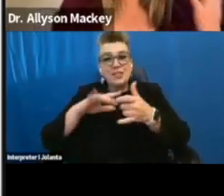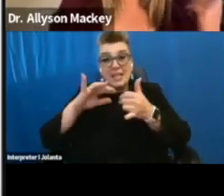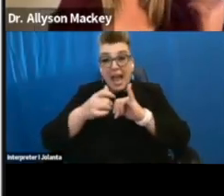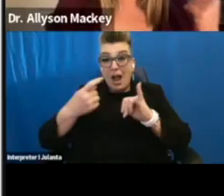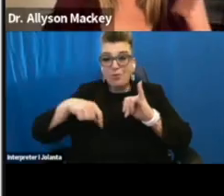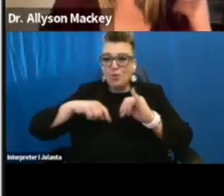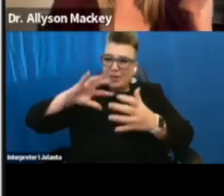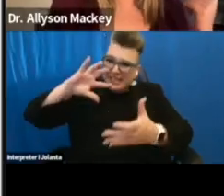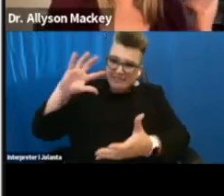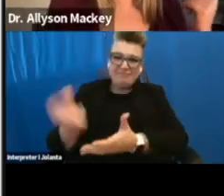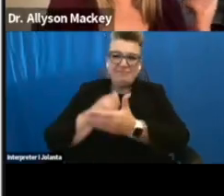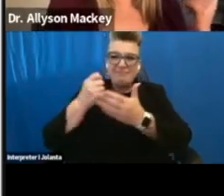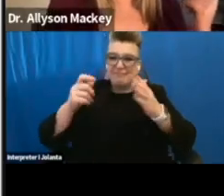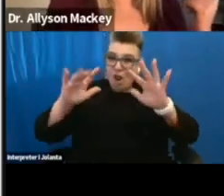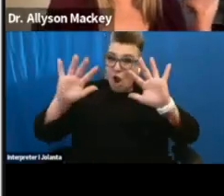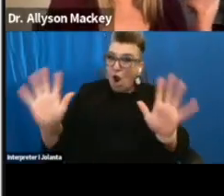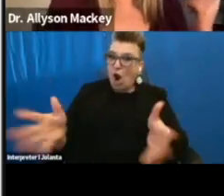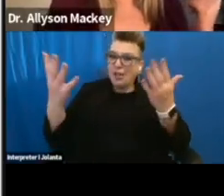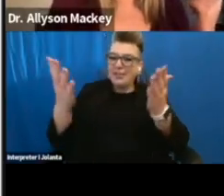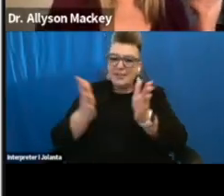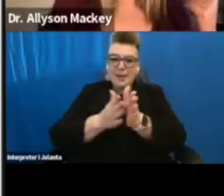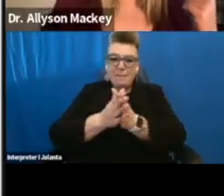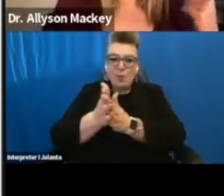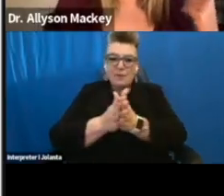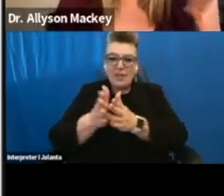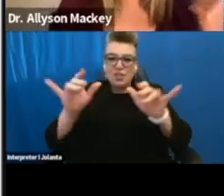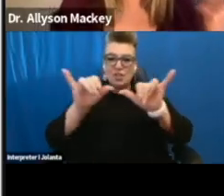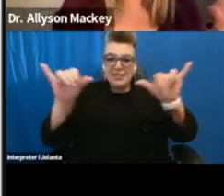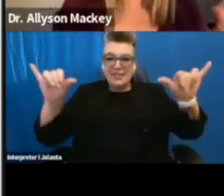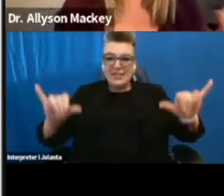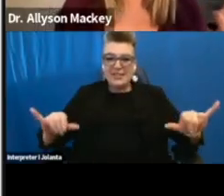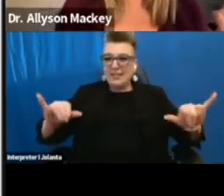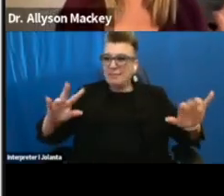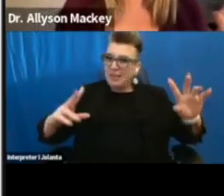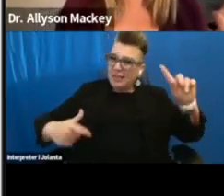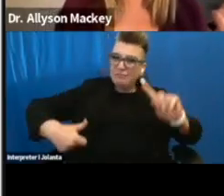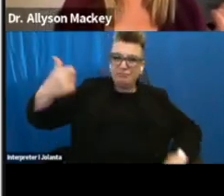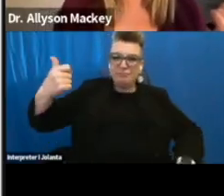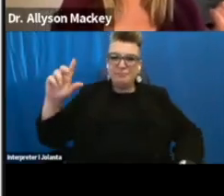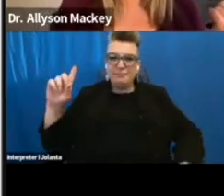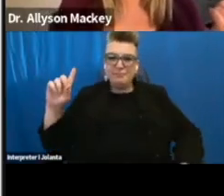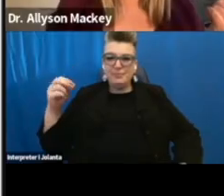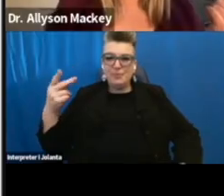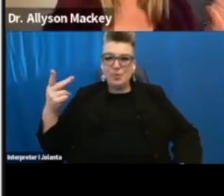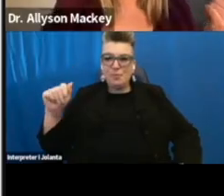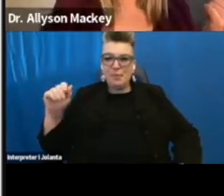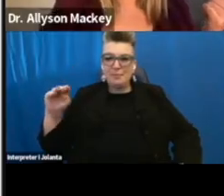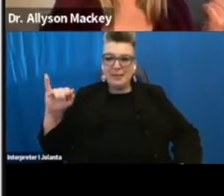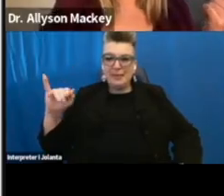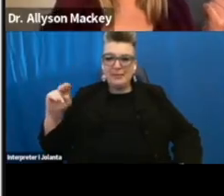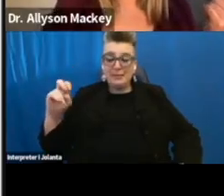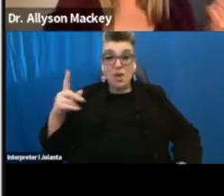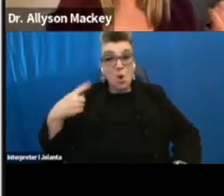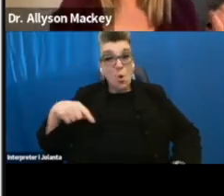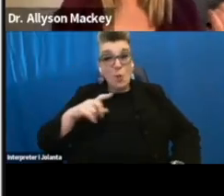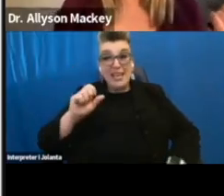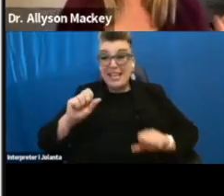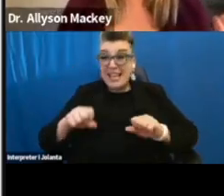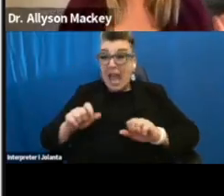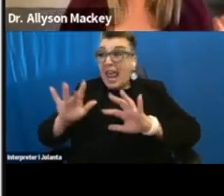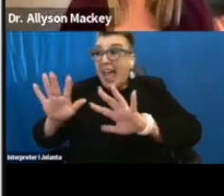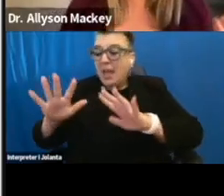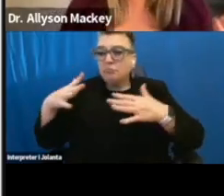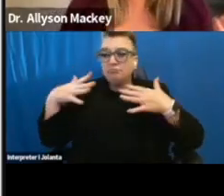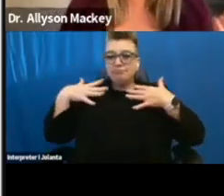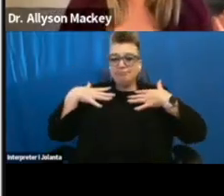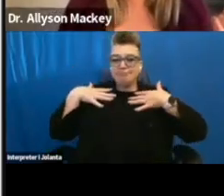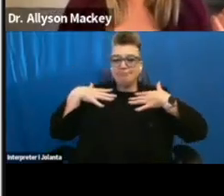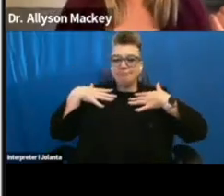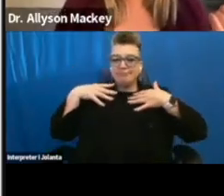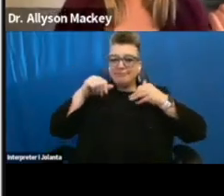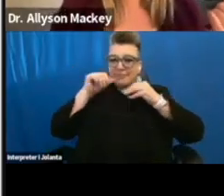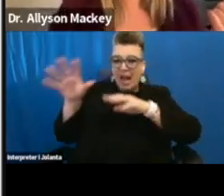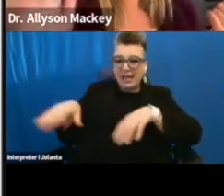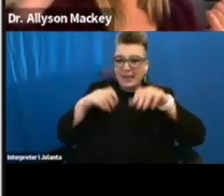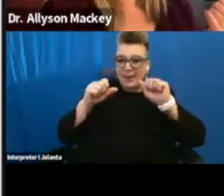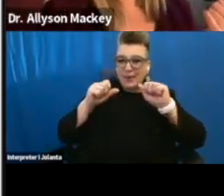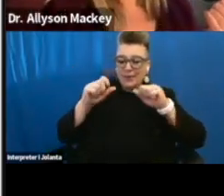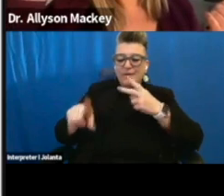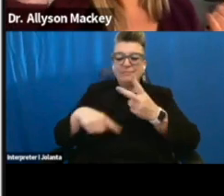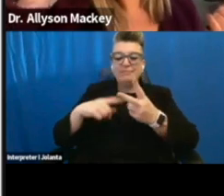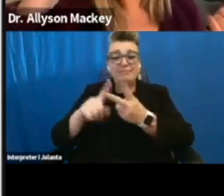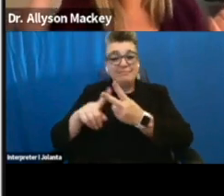boost that dopamine right we can take over less we can praise more and I think critically we can